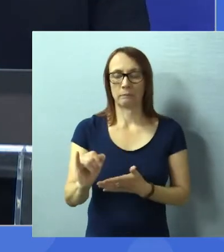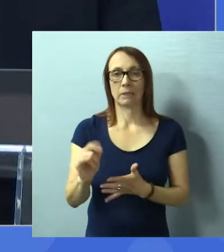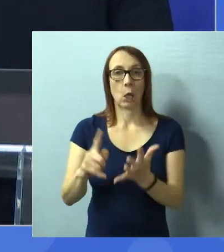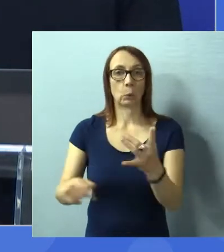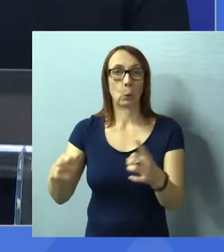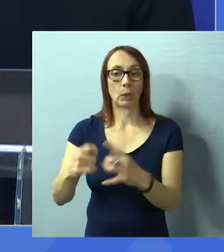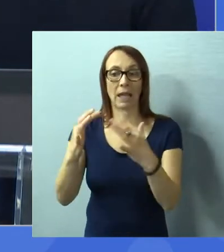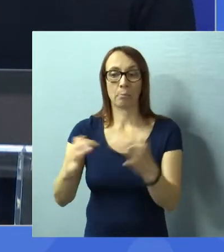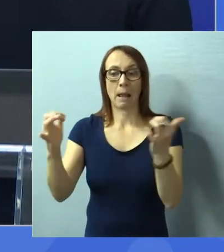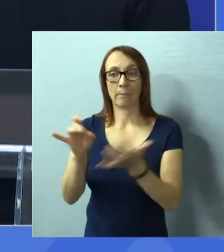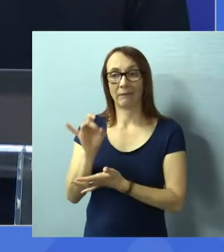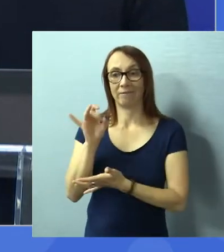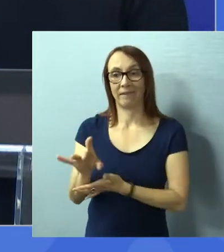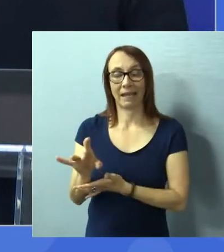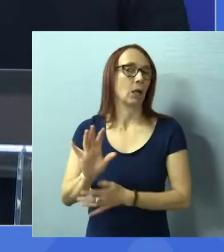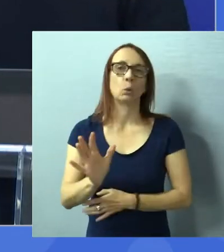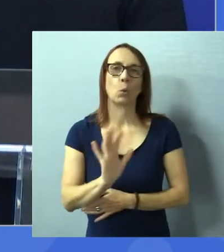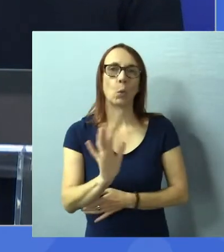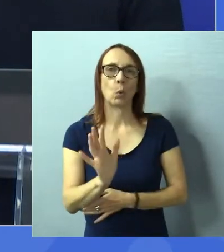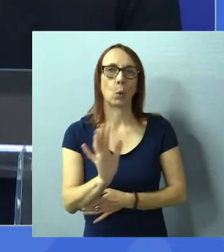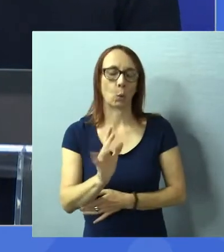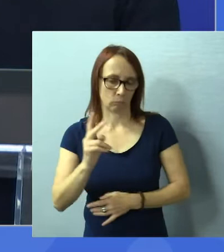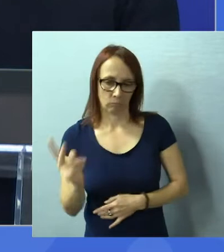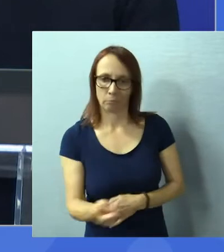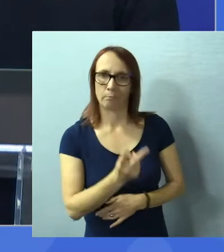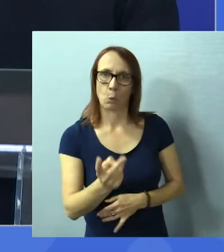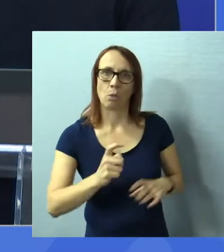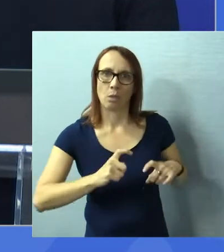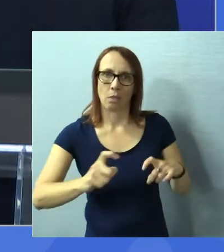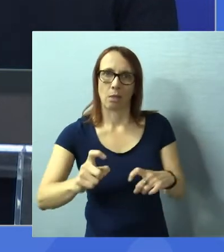in the name of Independence and voted to remain in the UK so there was an option